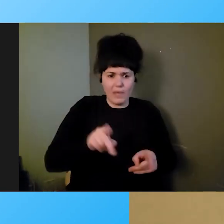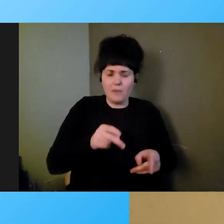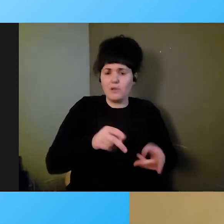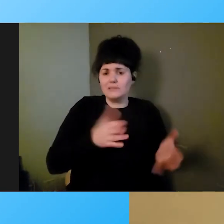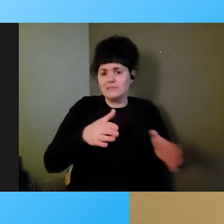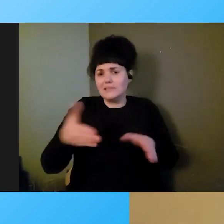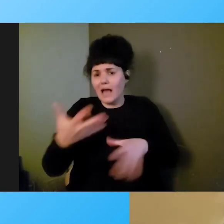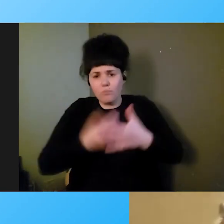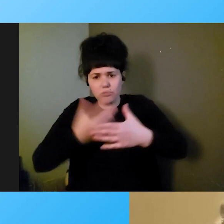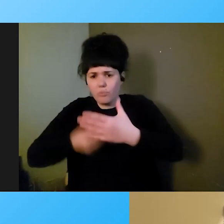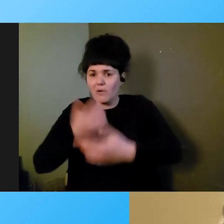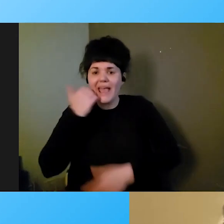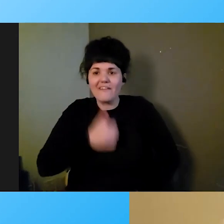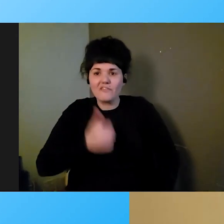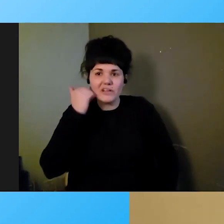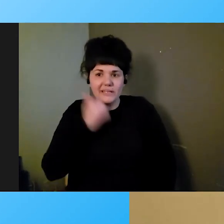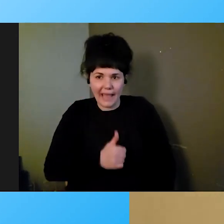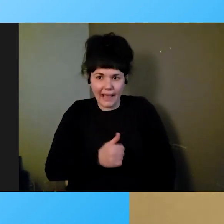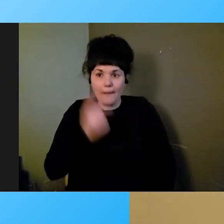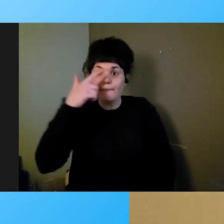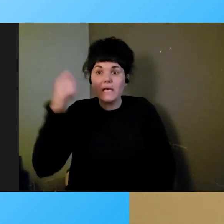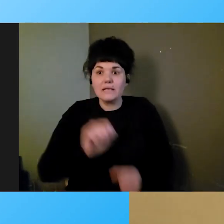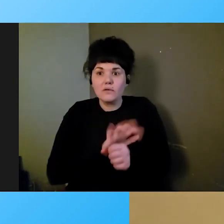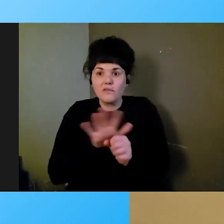day to COVID in the U.S. And